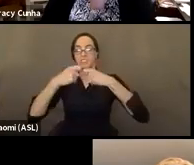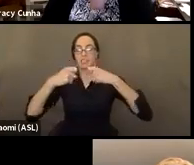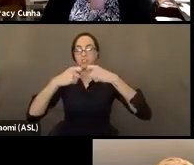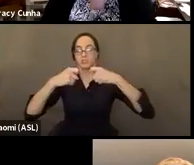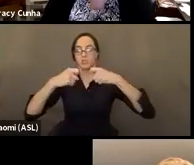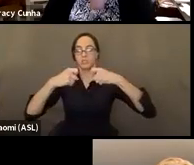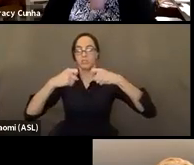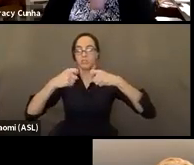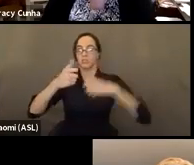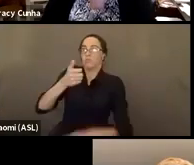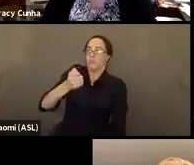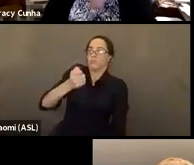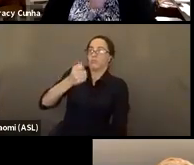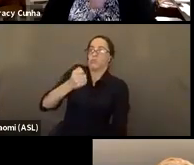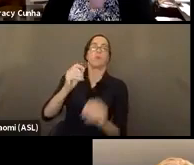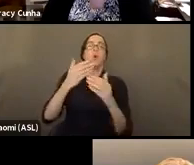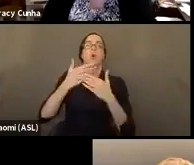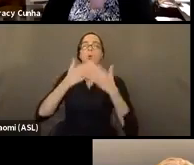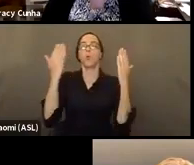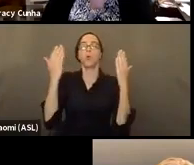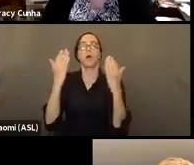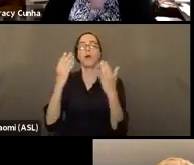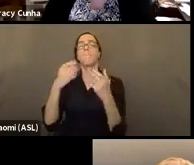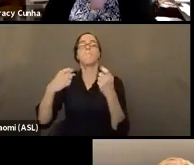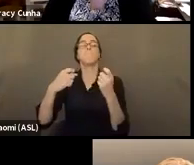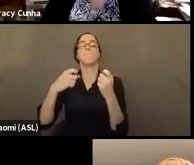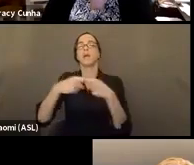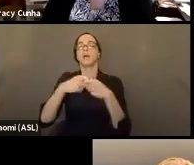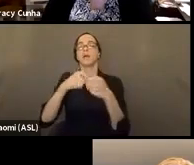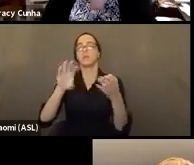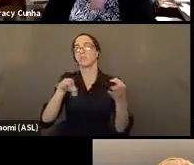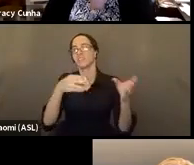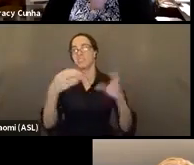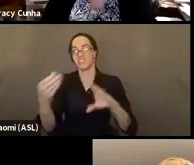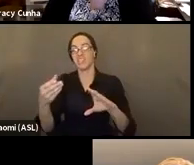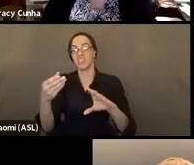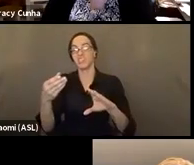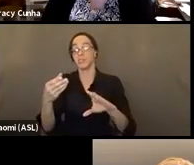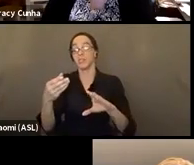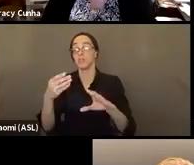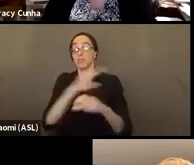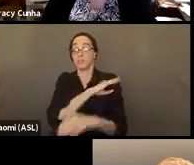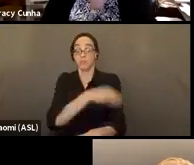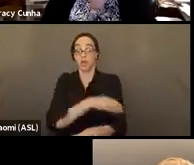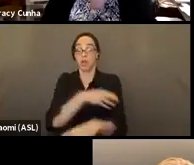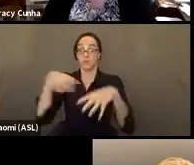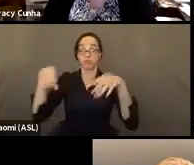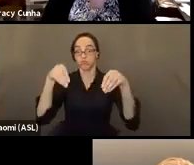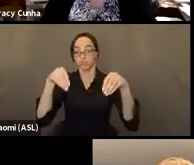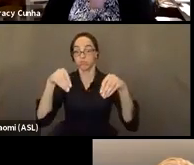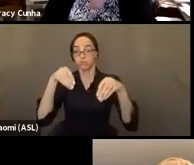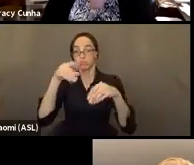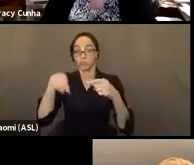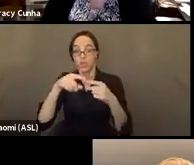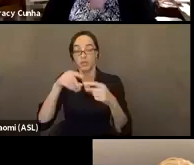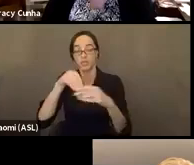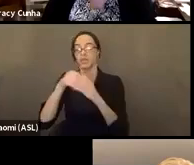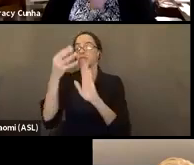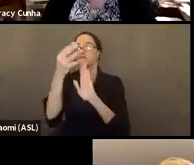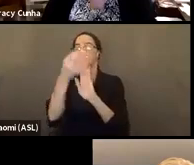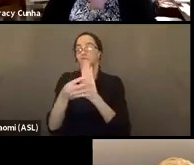her electricity was scheduled to go off in four hours um i connected with lake and she said she